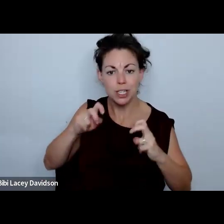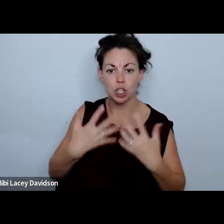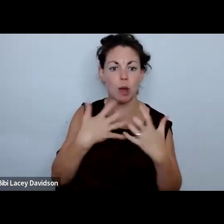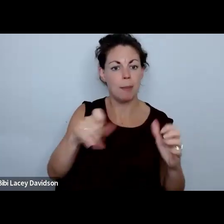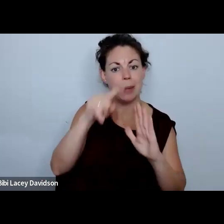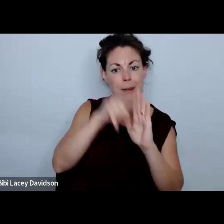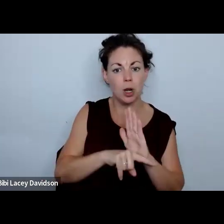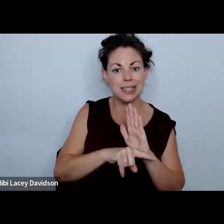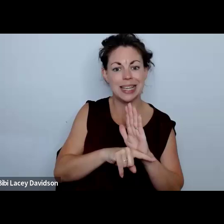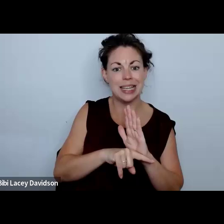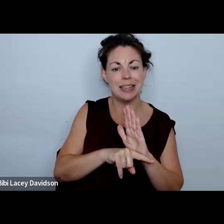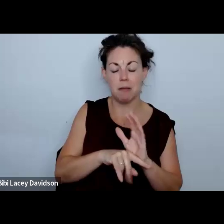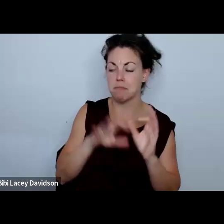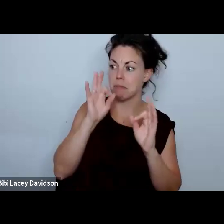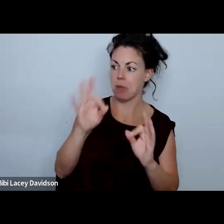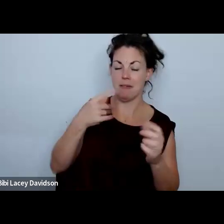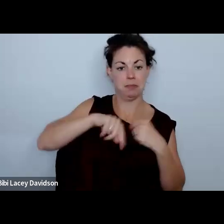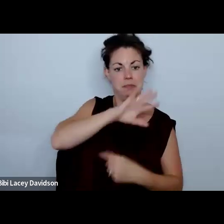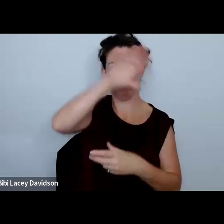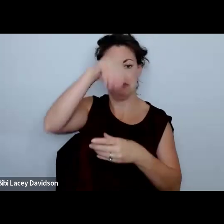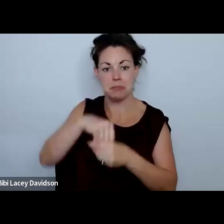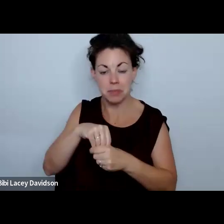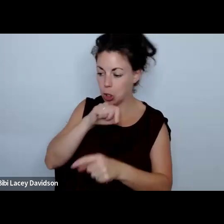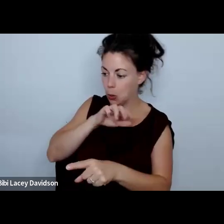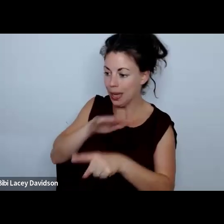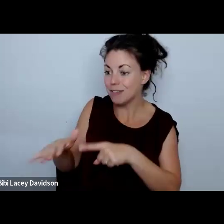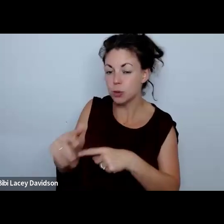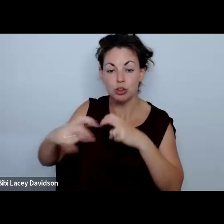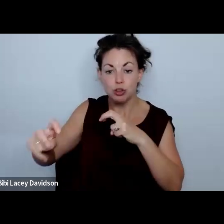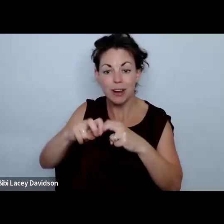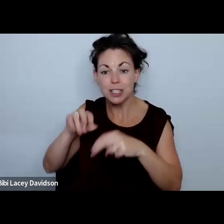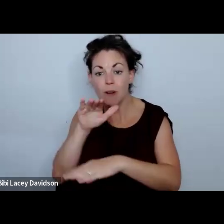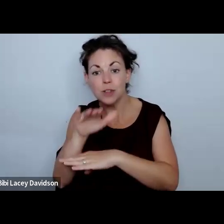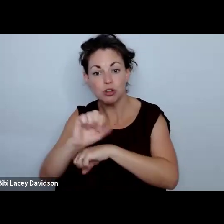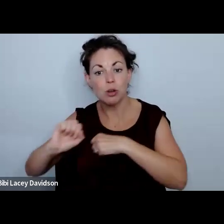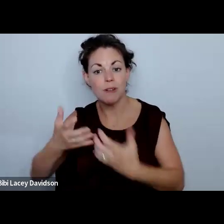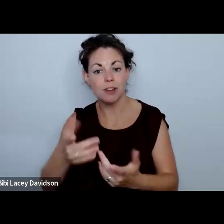people at the heart of both their creation and delivery. We do all of this in